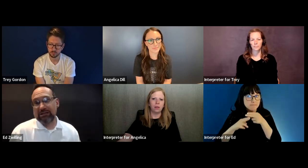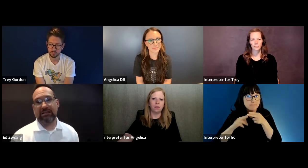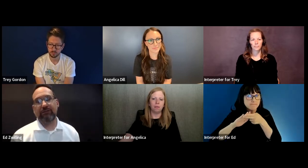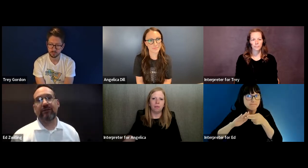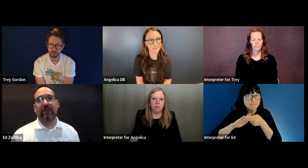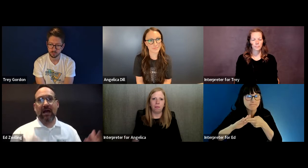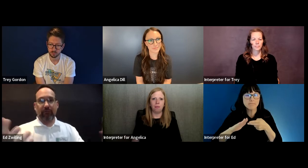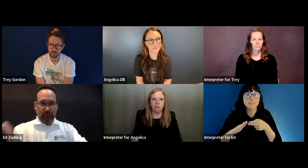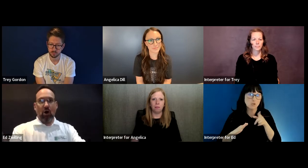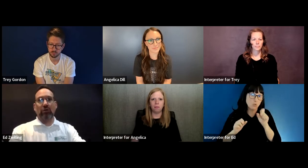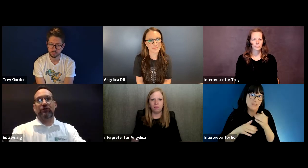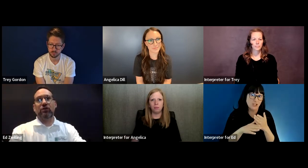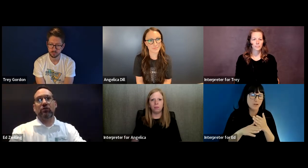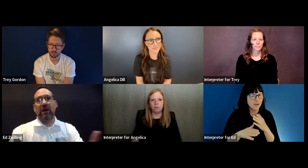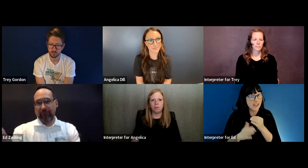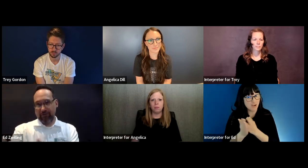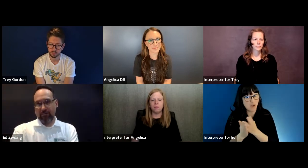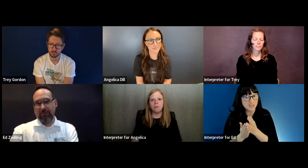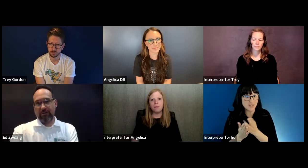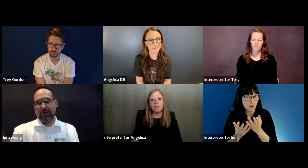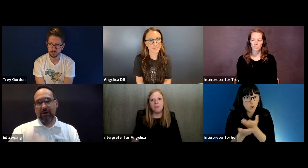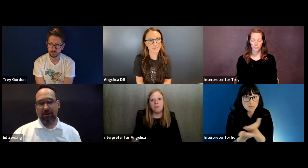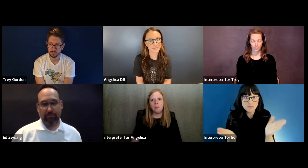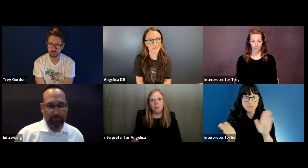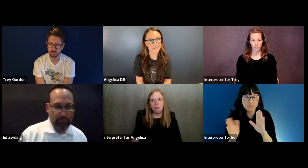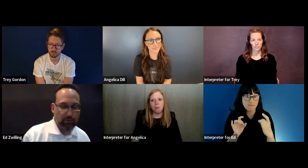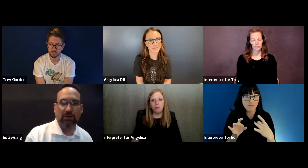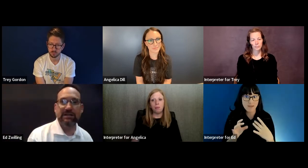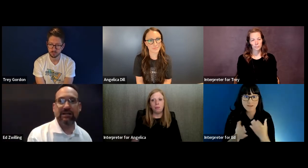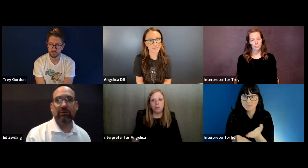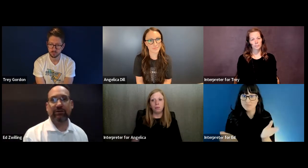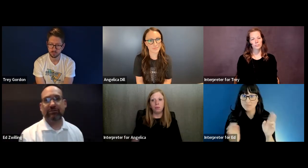to get the feedback from all of you and from the people who are attending or interested